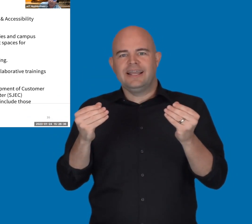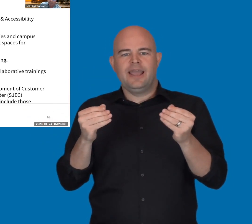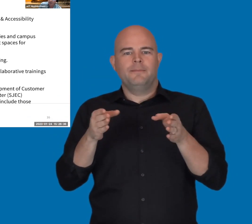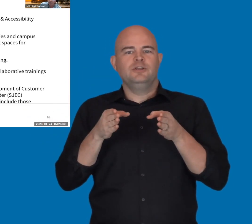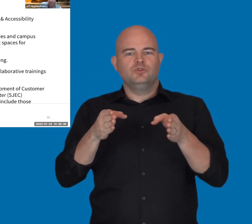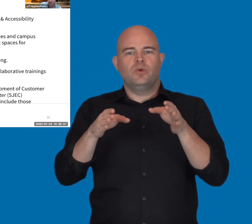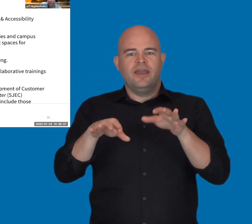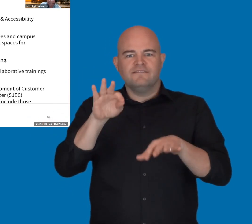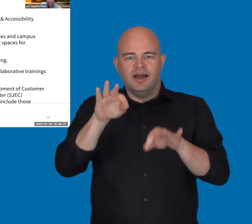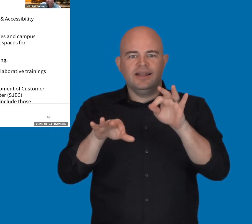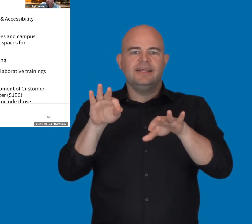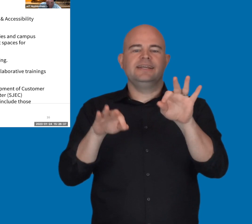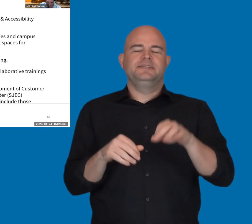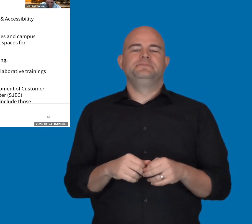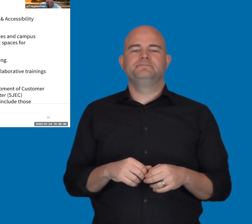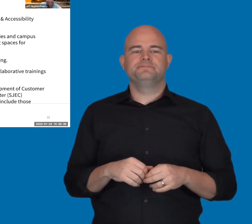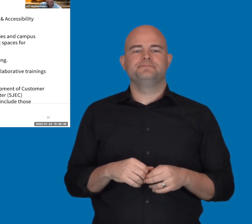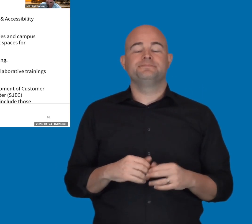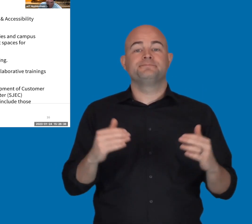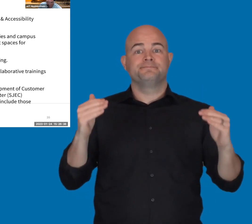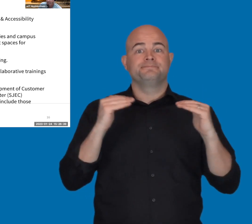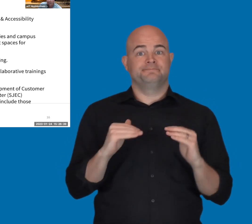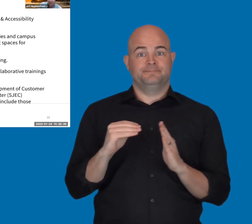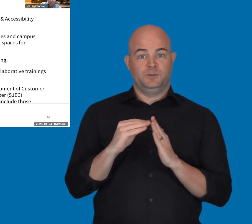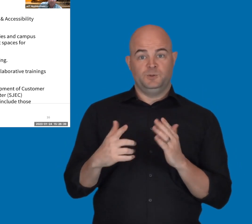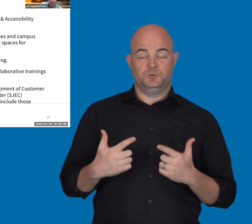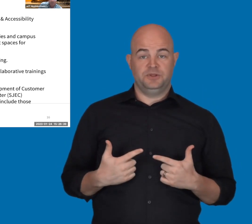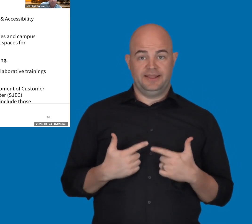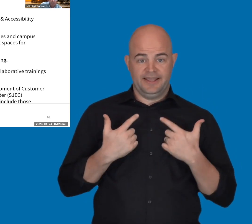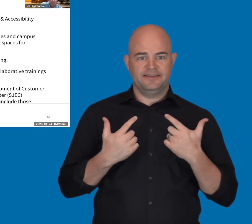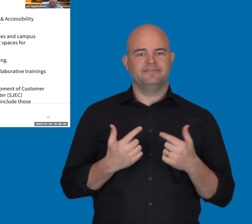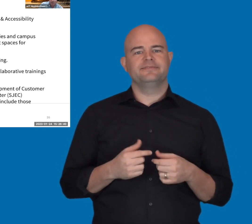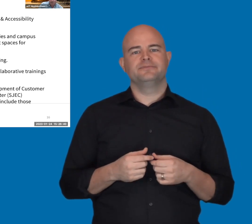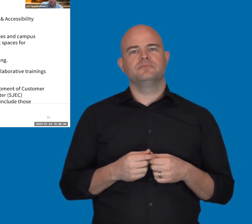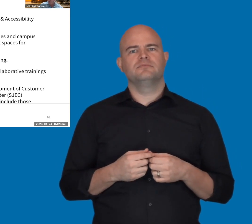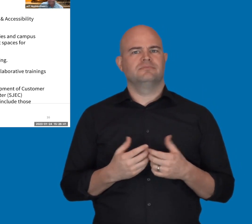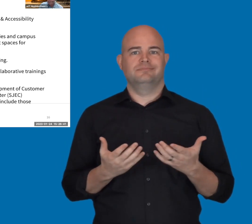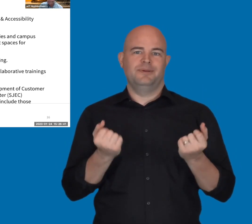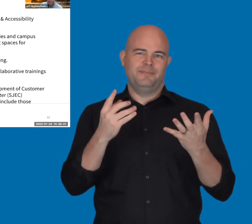and funding certain types of things separate from the DSPS Allocation.